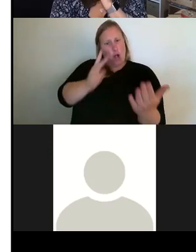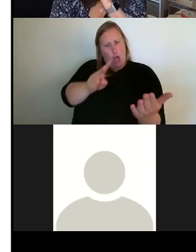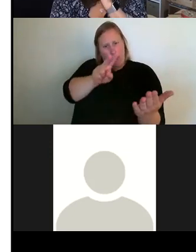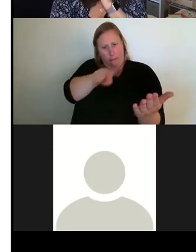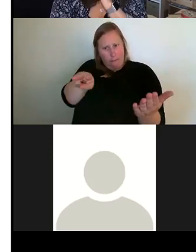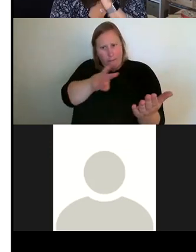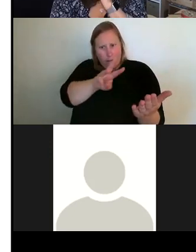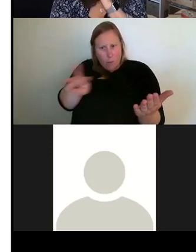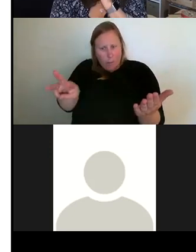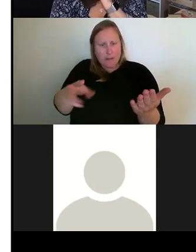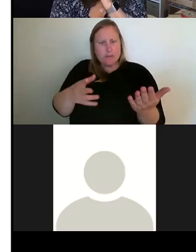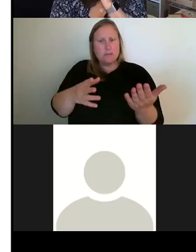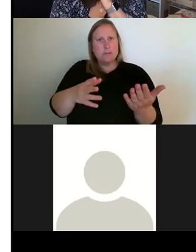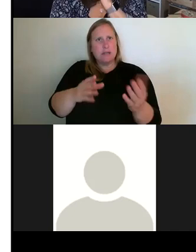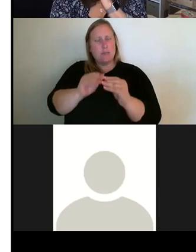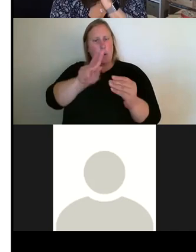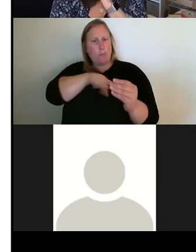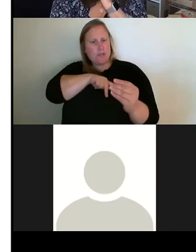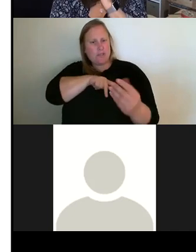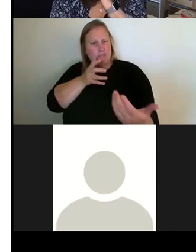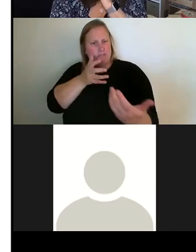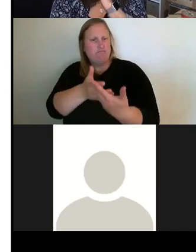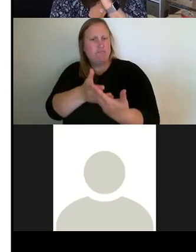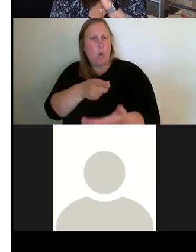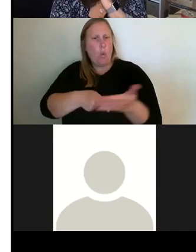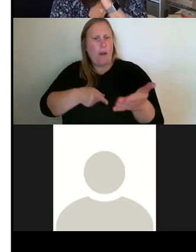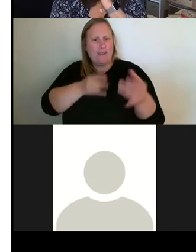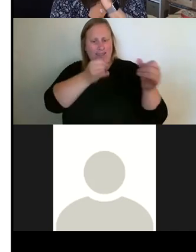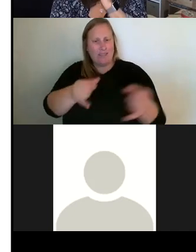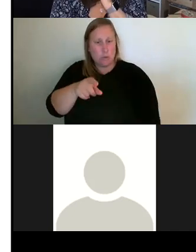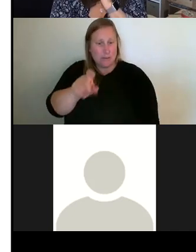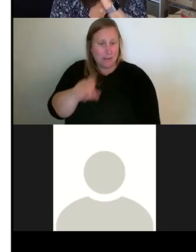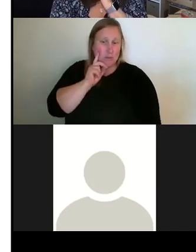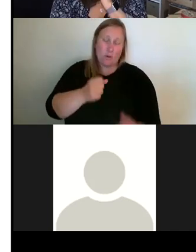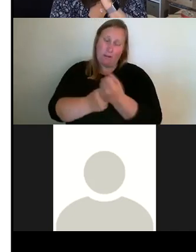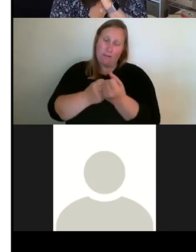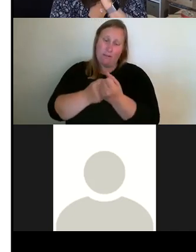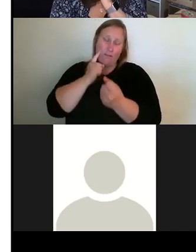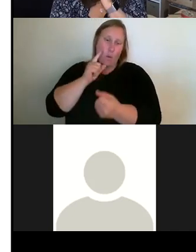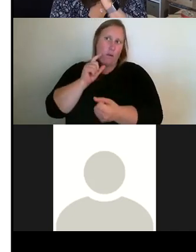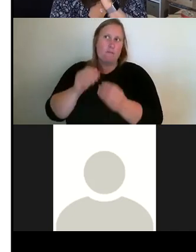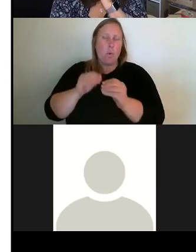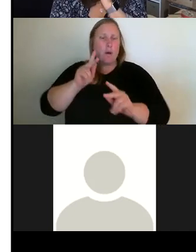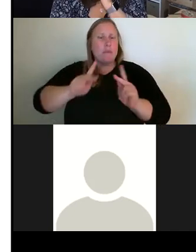personalizations that we are talking about and that we are advocating for me people to explore ways to